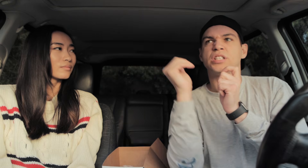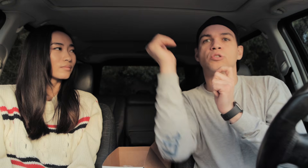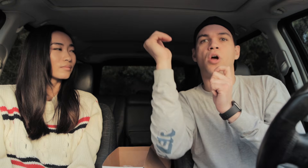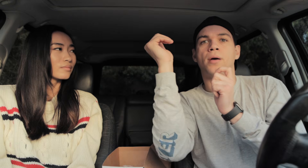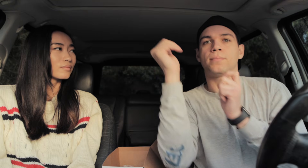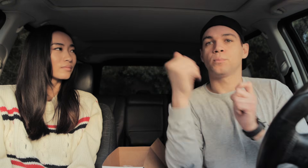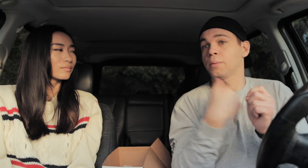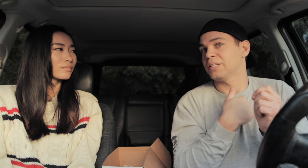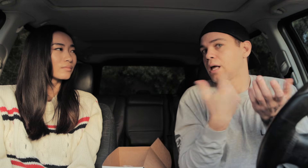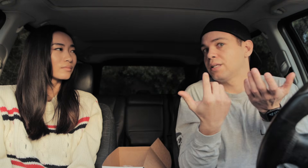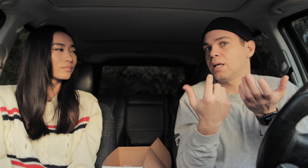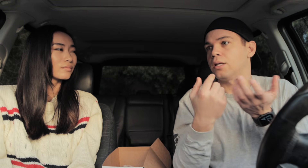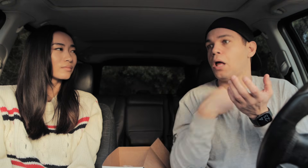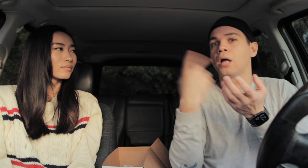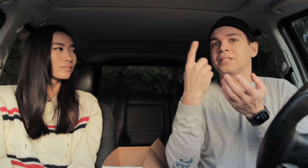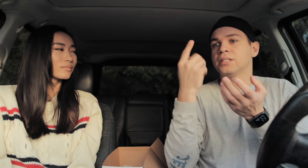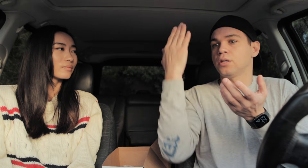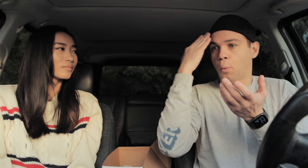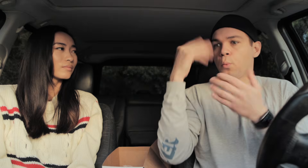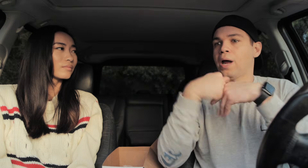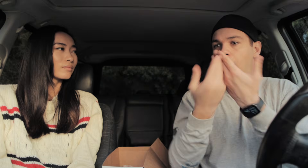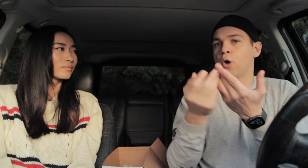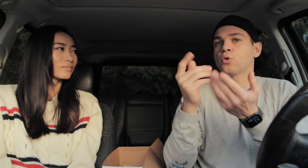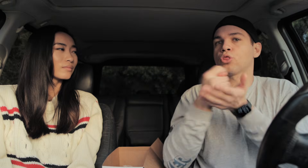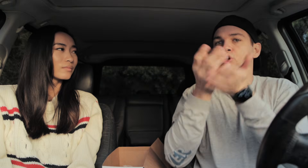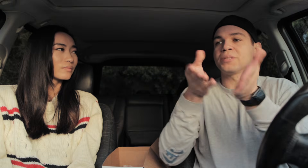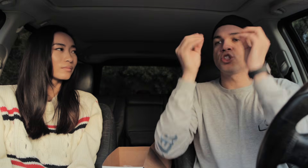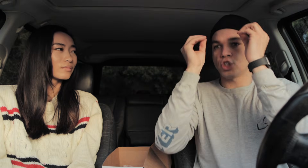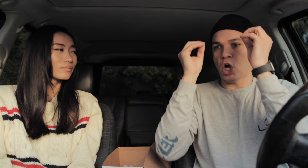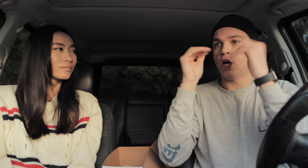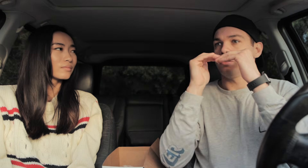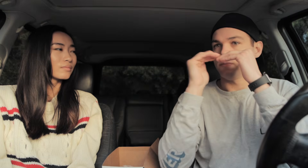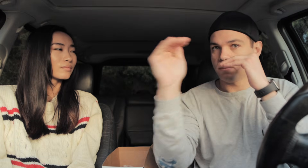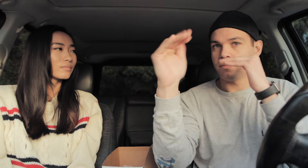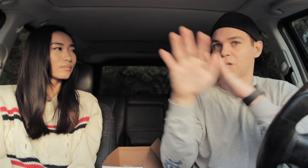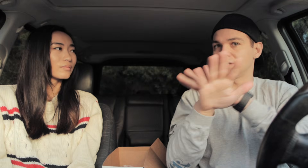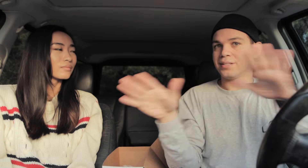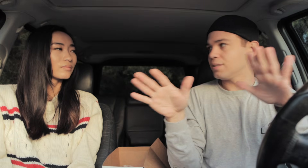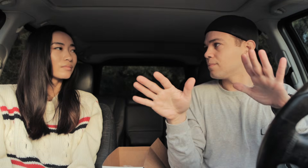change it up but with me I can't I just know how the therapist taught that's it